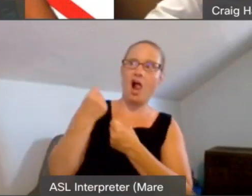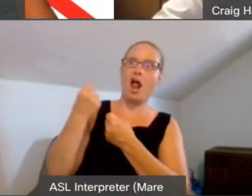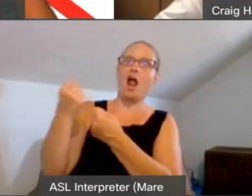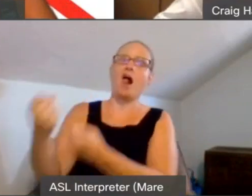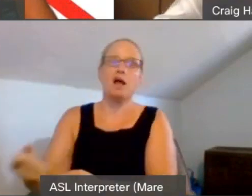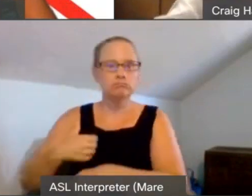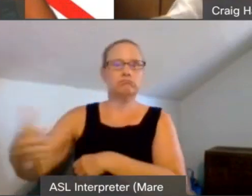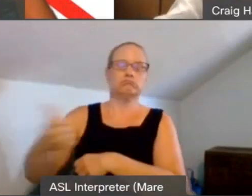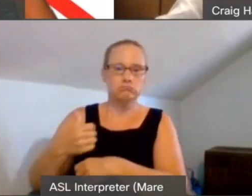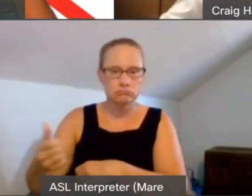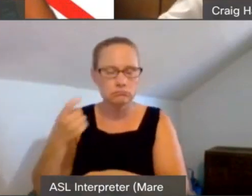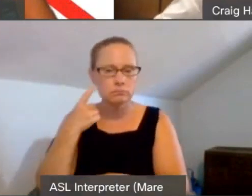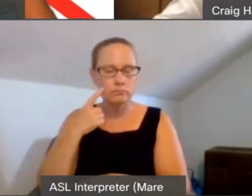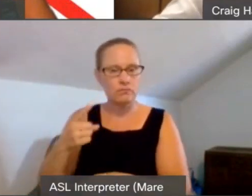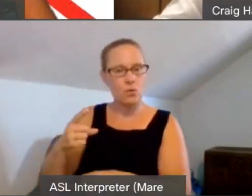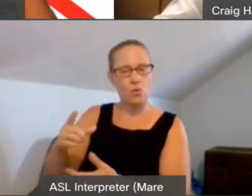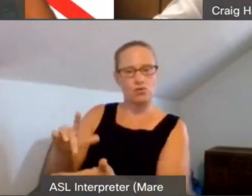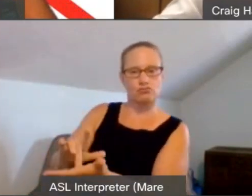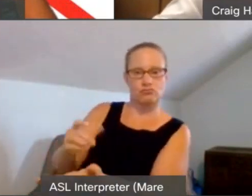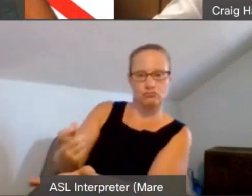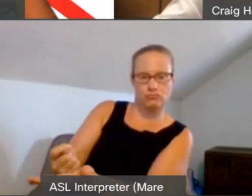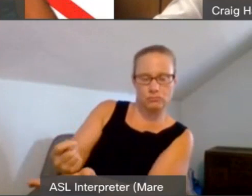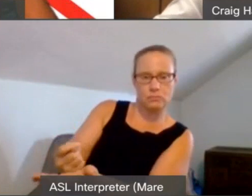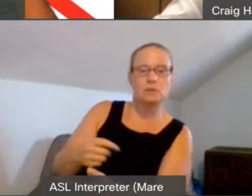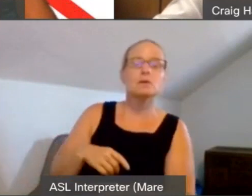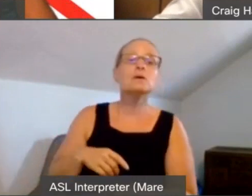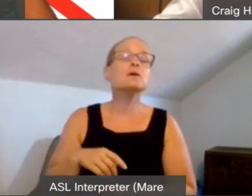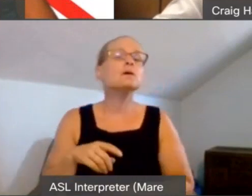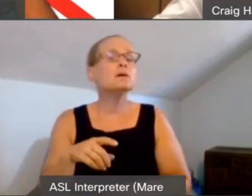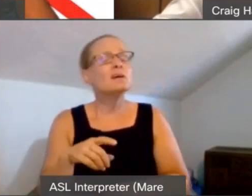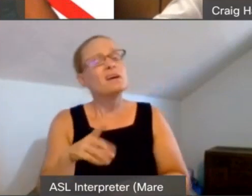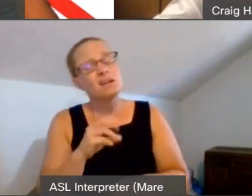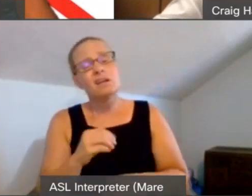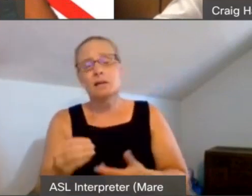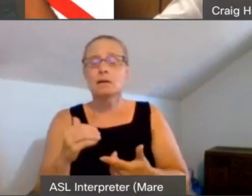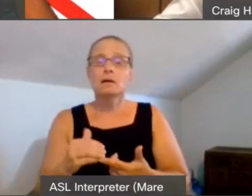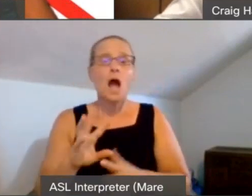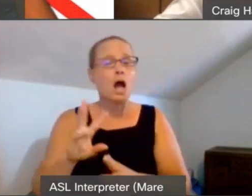The use of culturally proficient services, when I say culturally proficient I mean a service